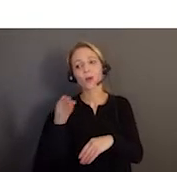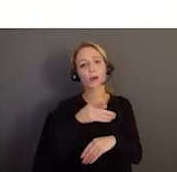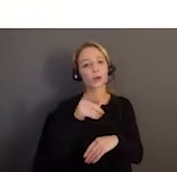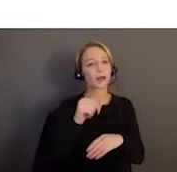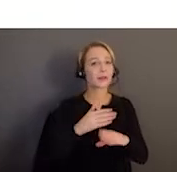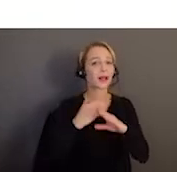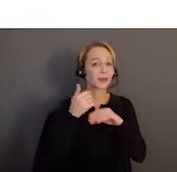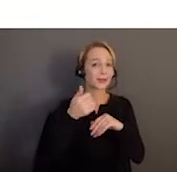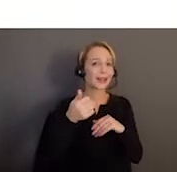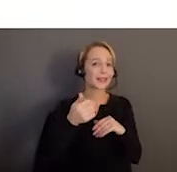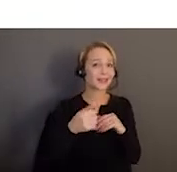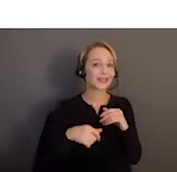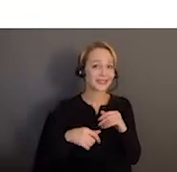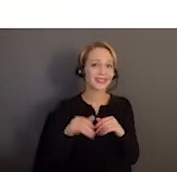THE ACTION FROM RUNNING.